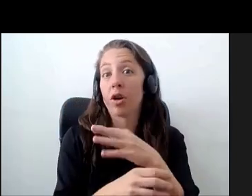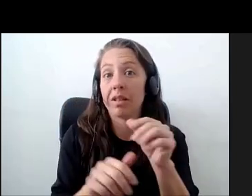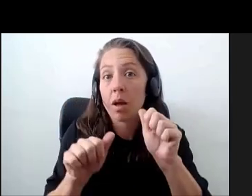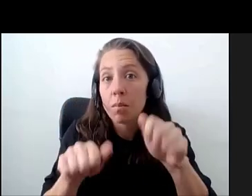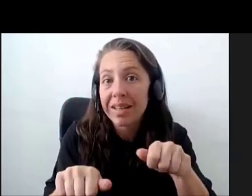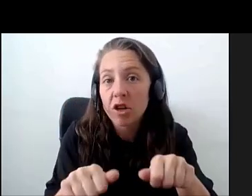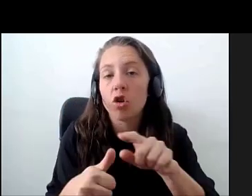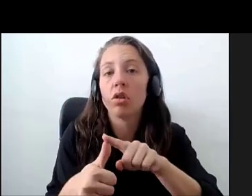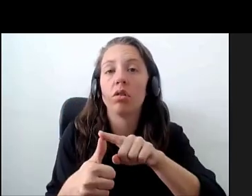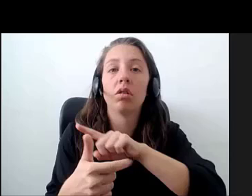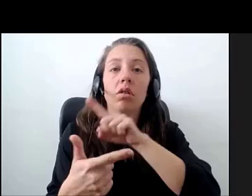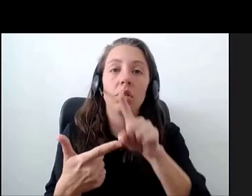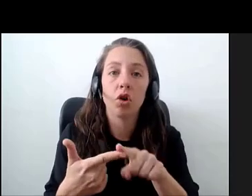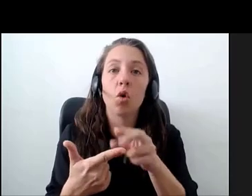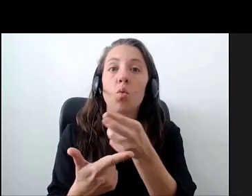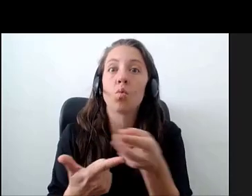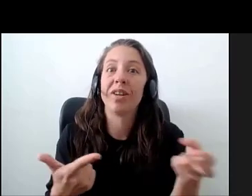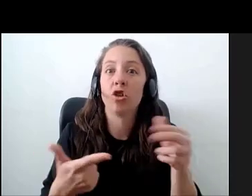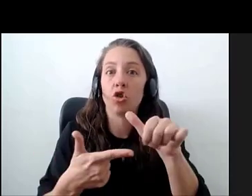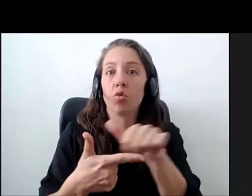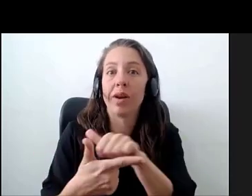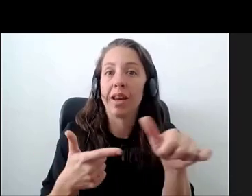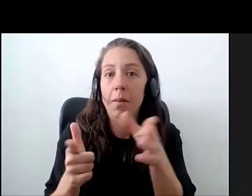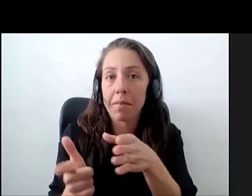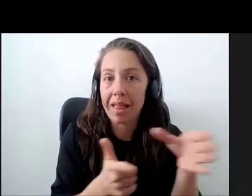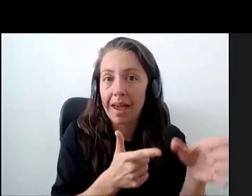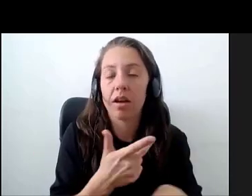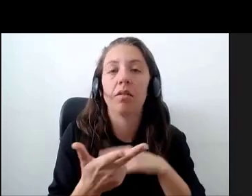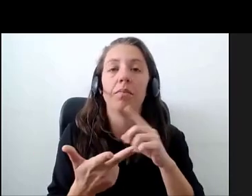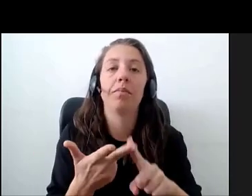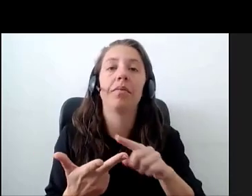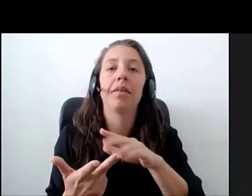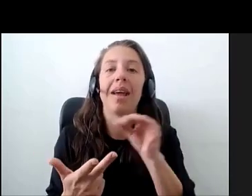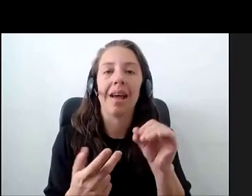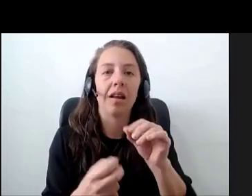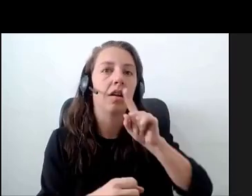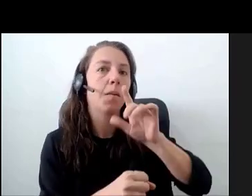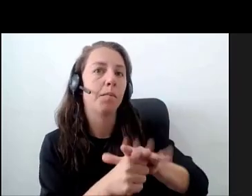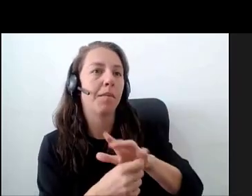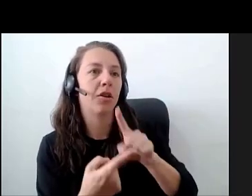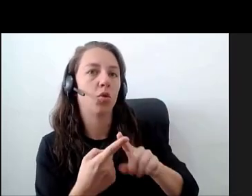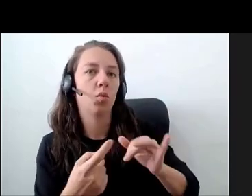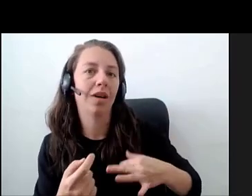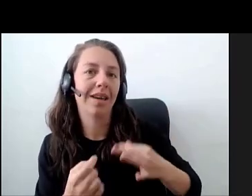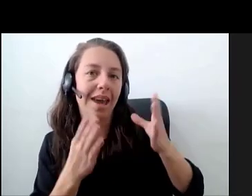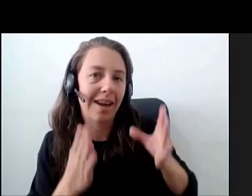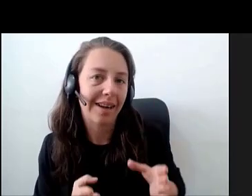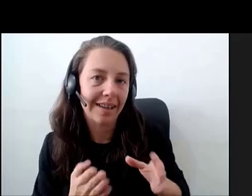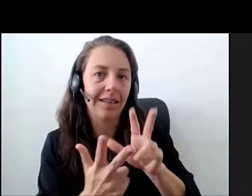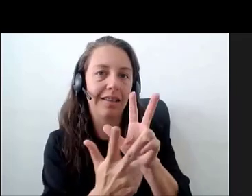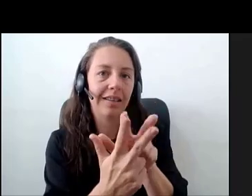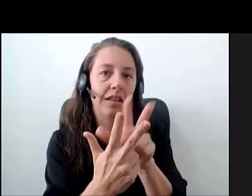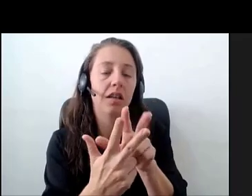The research training plan and the commitment to the candidate. We're also looking to ensure a broad range of candidates,